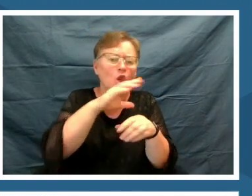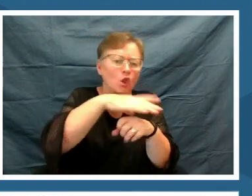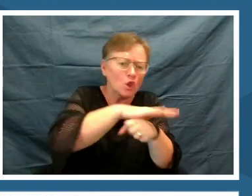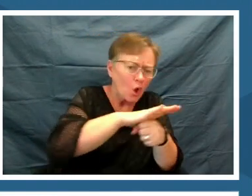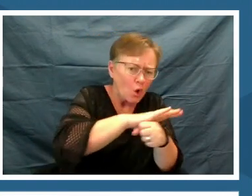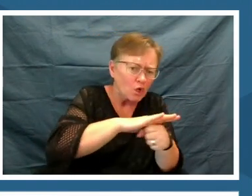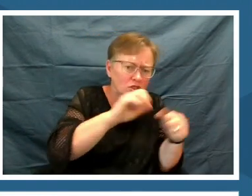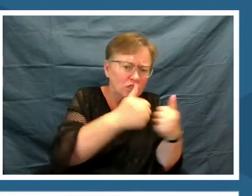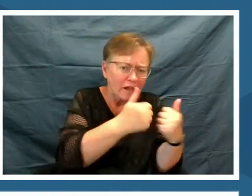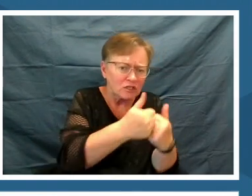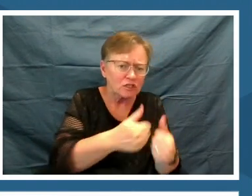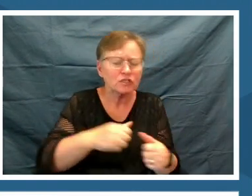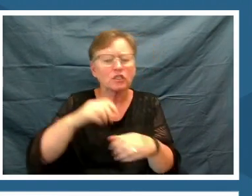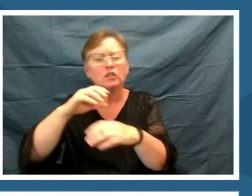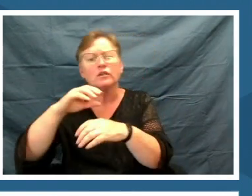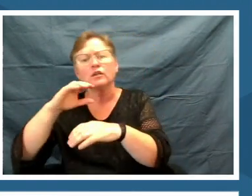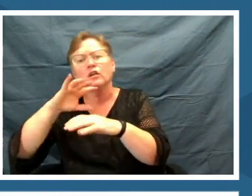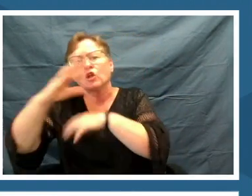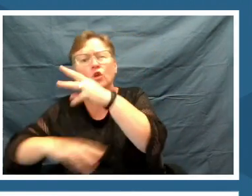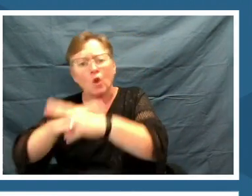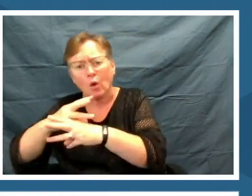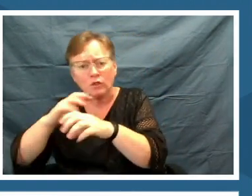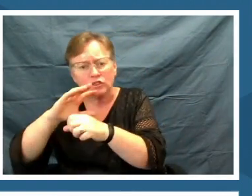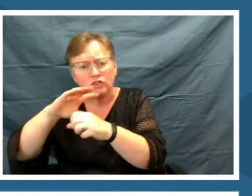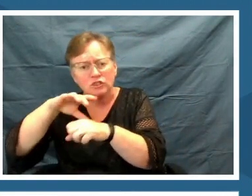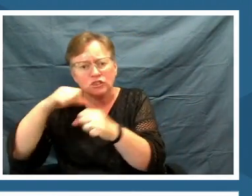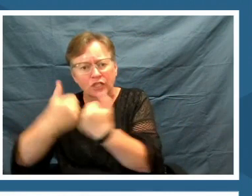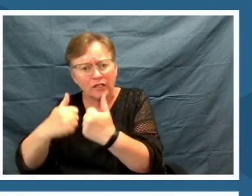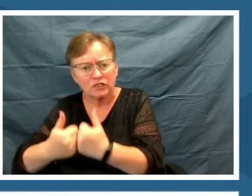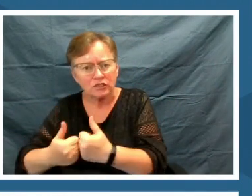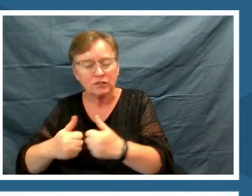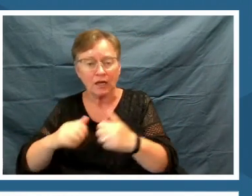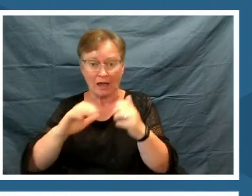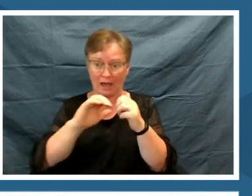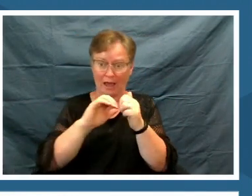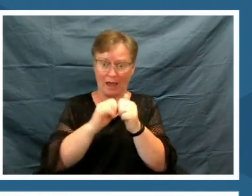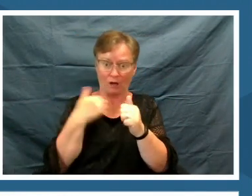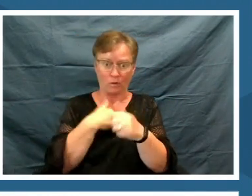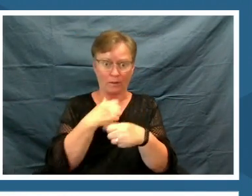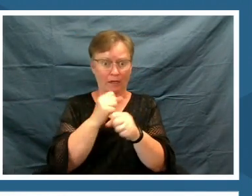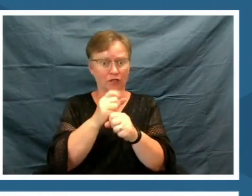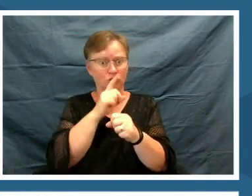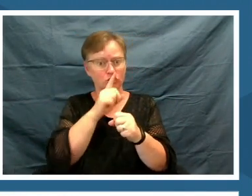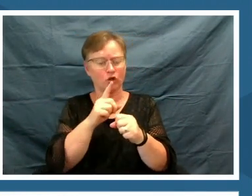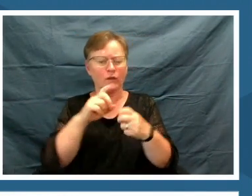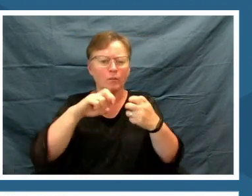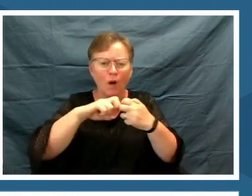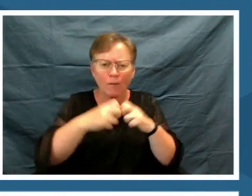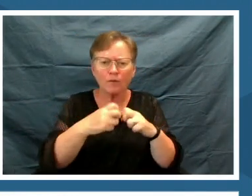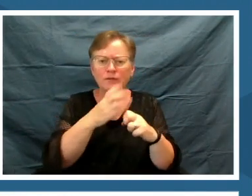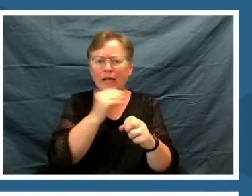make sure that the questions and the problems and the solutions